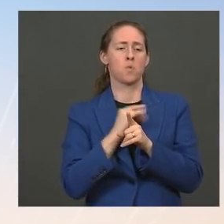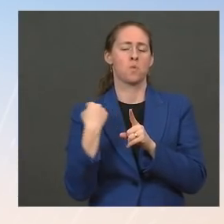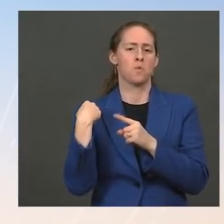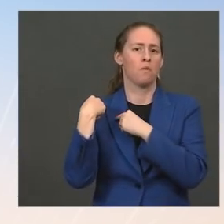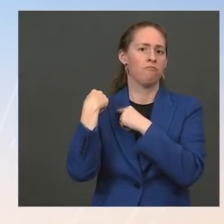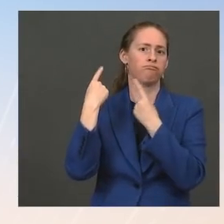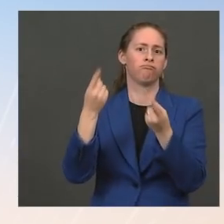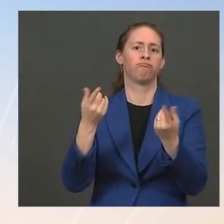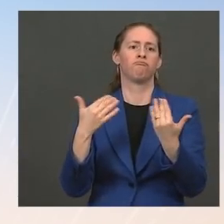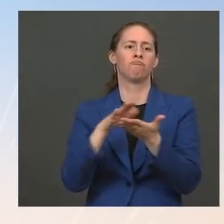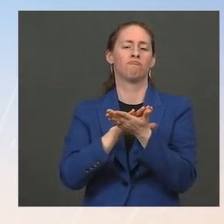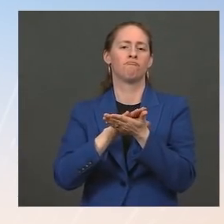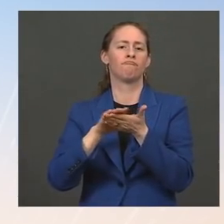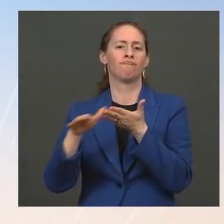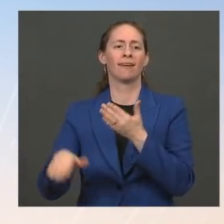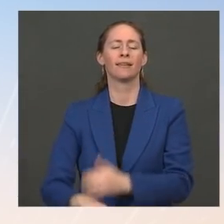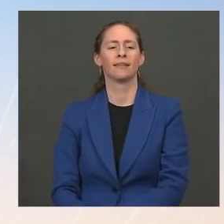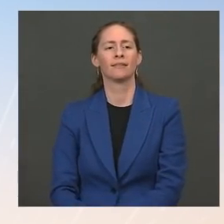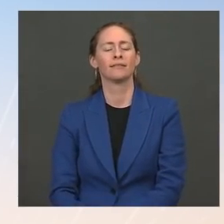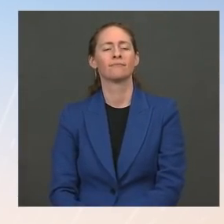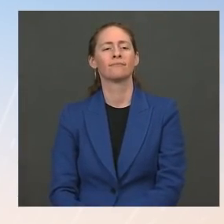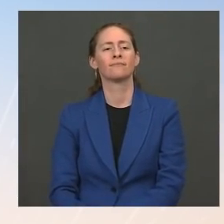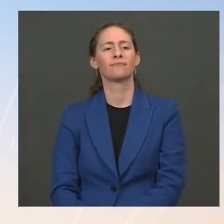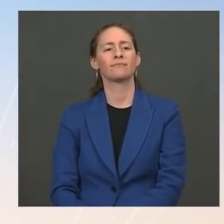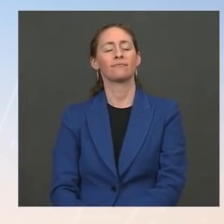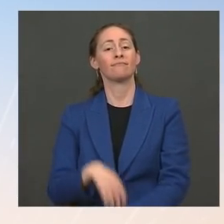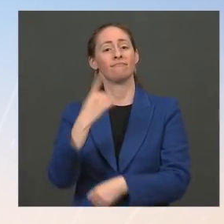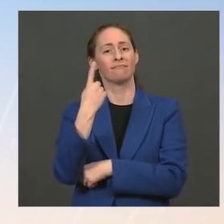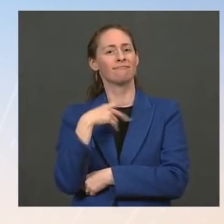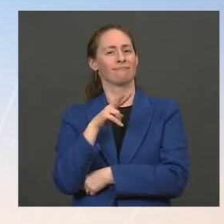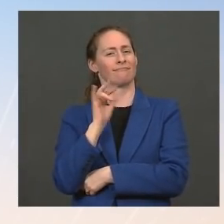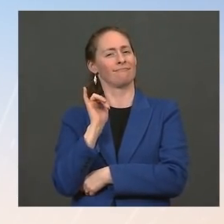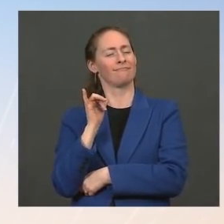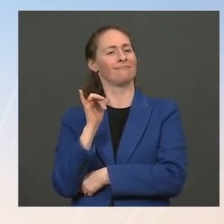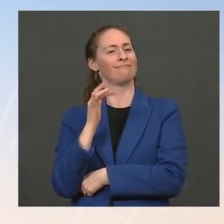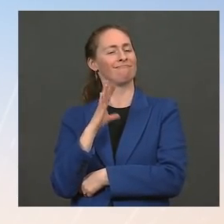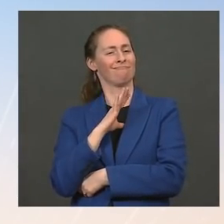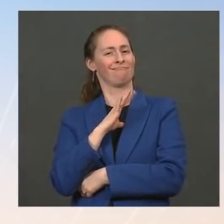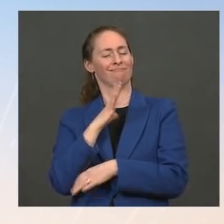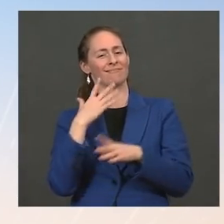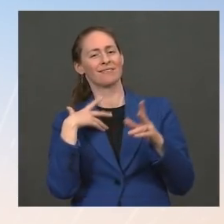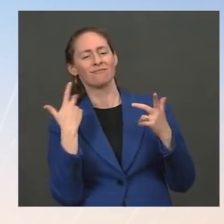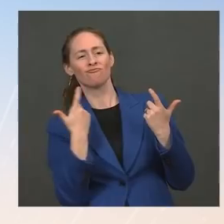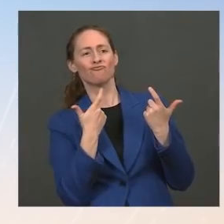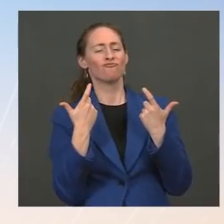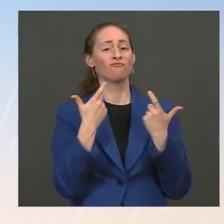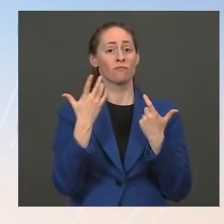I think should be compelling or encouraging -- is that as soon as this variant popped up,